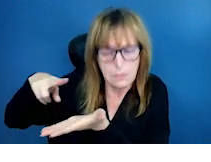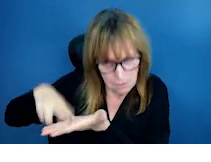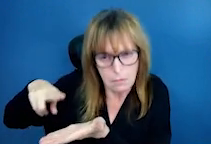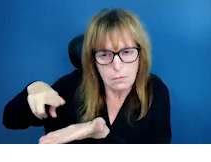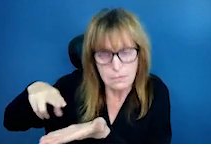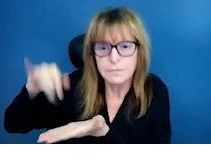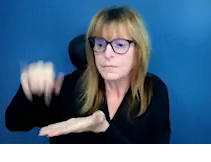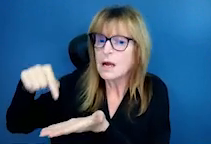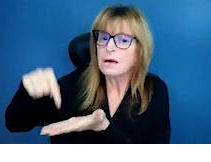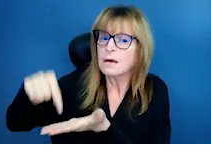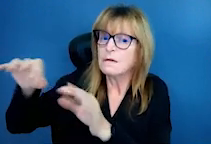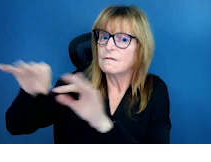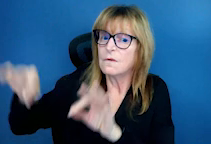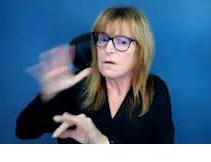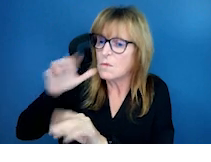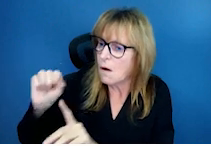Your funding will be deposited into this account.